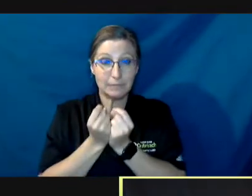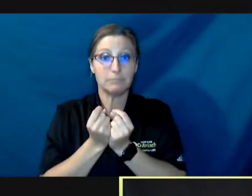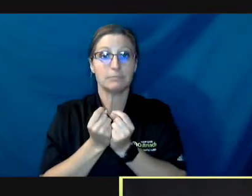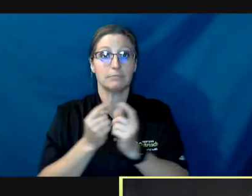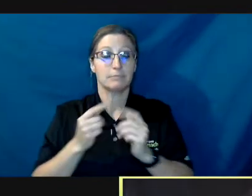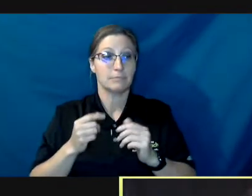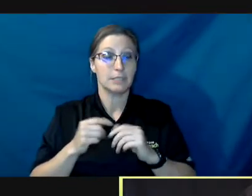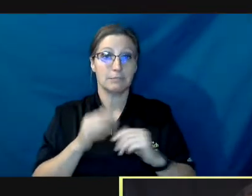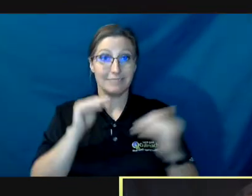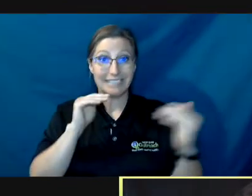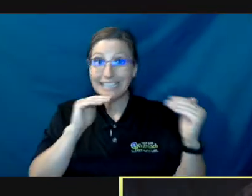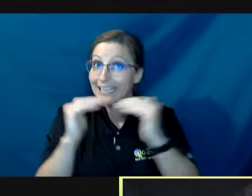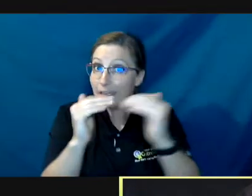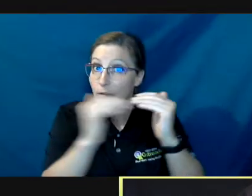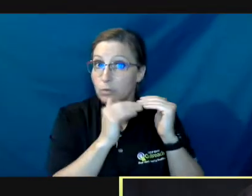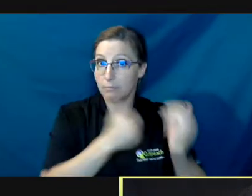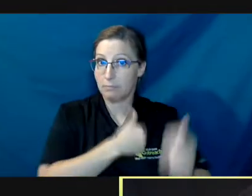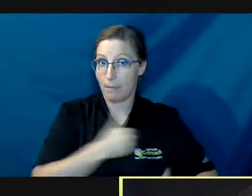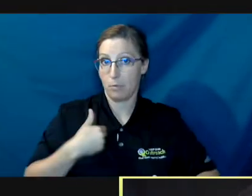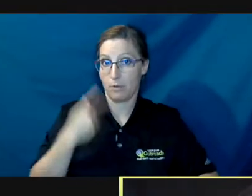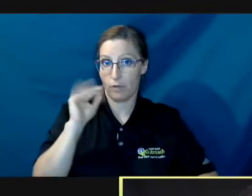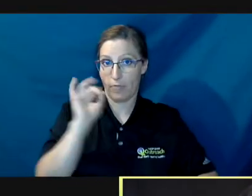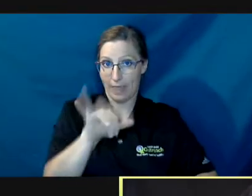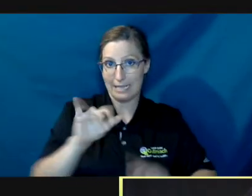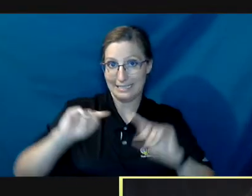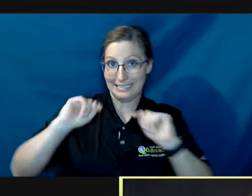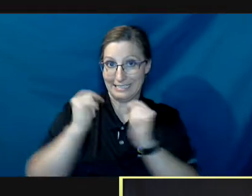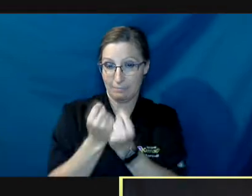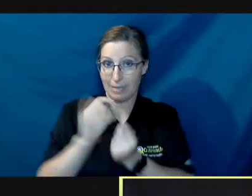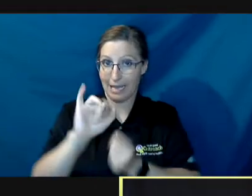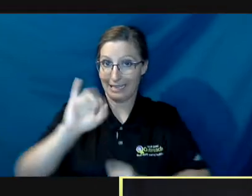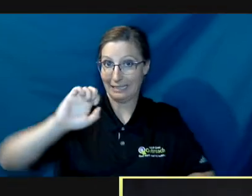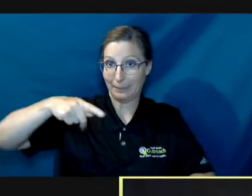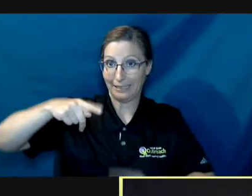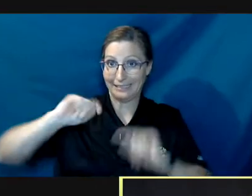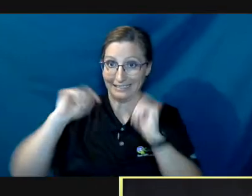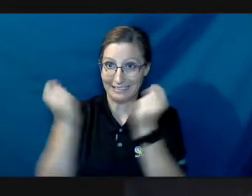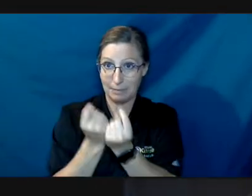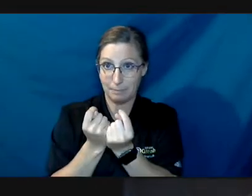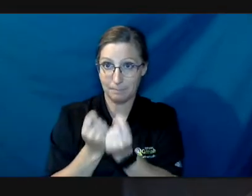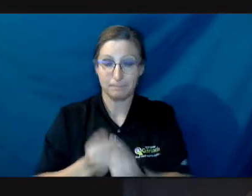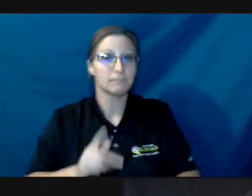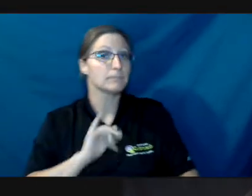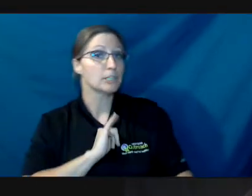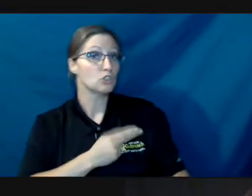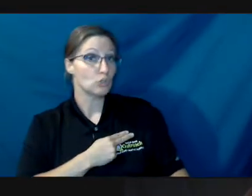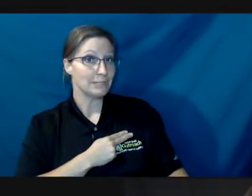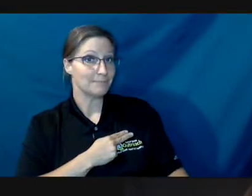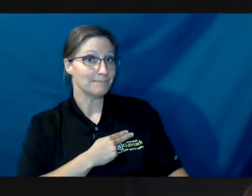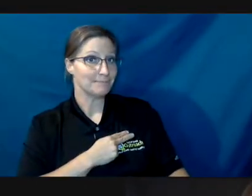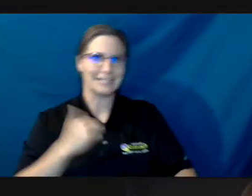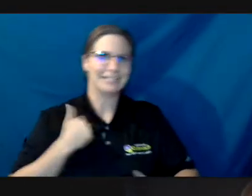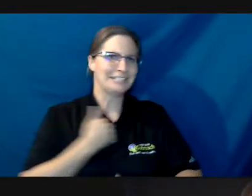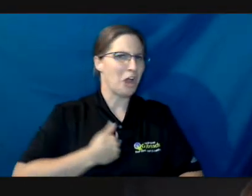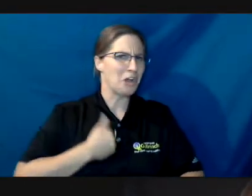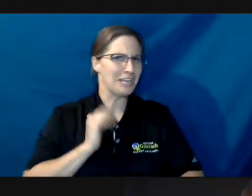as an equal member of that team. Then...(Julie) I know sometimes. Sorry.